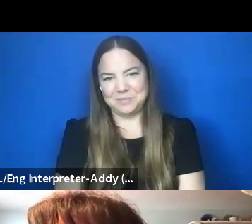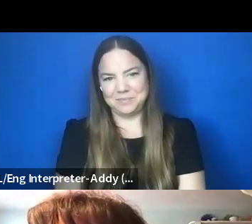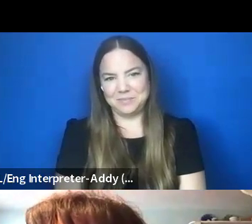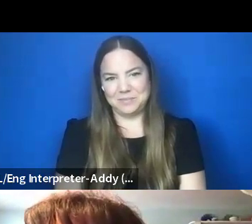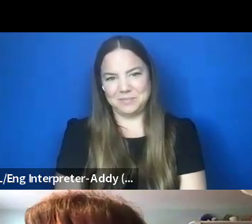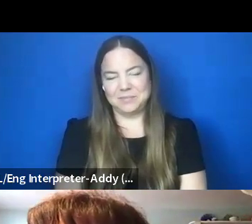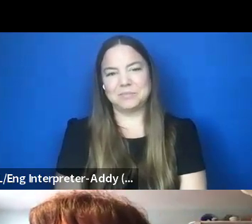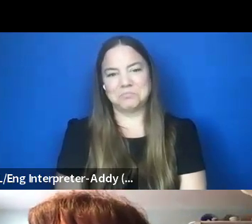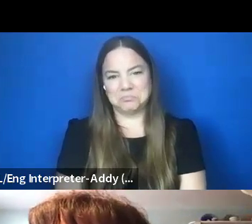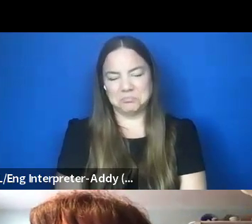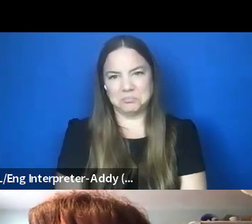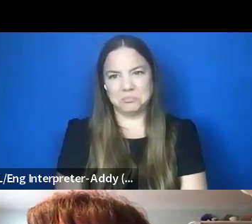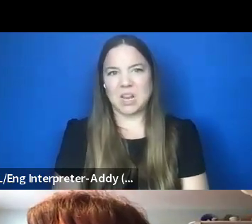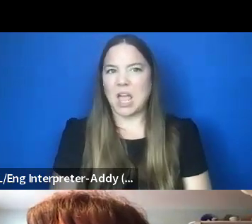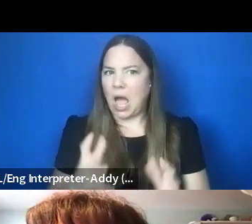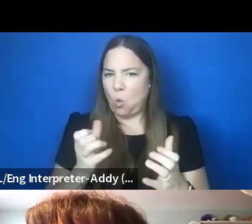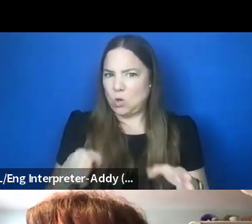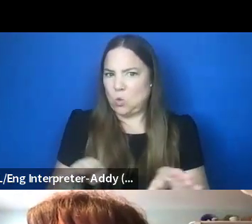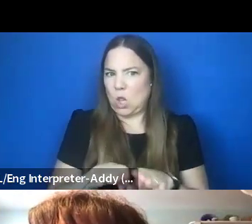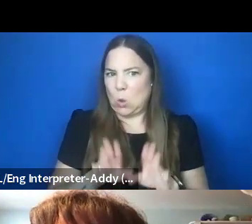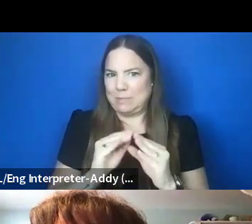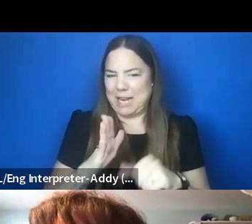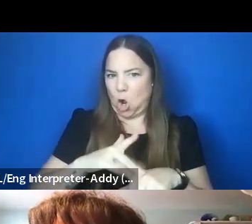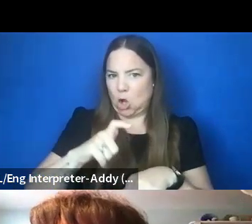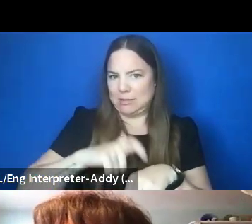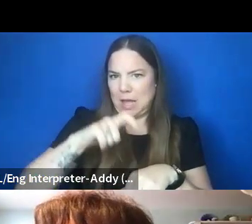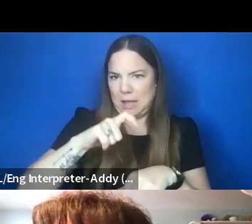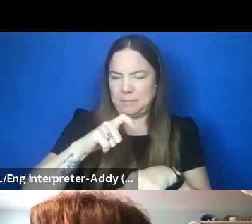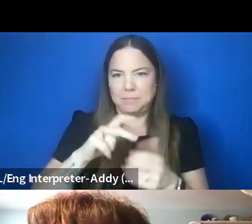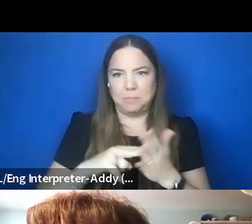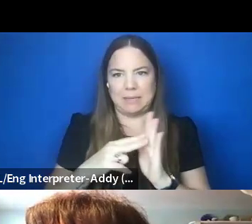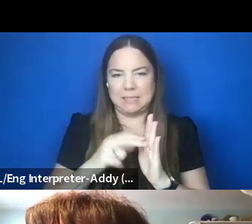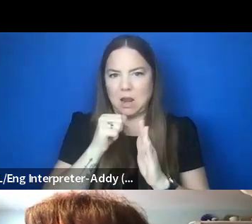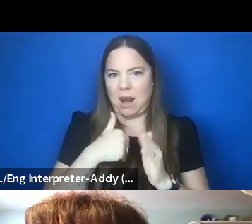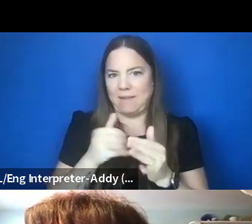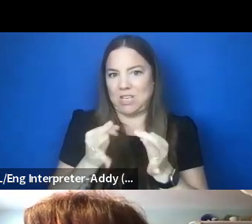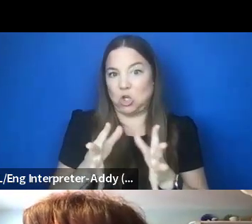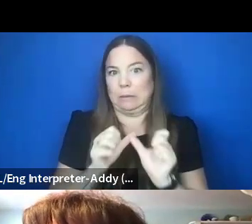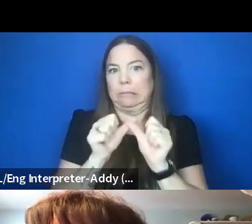Don Dew: Just wanna make sure we end on time. So we don't have Don Dew: our interpreter going past an hour.